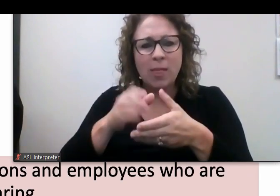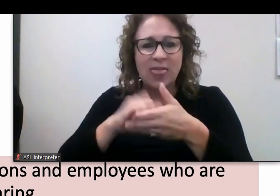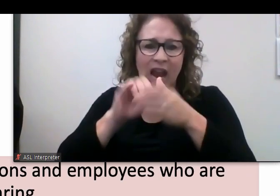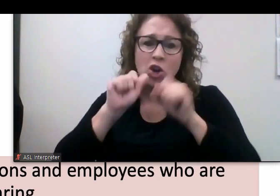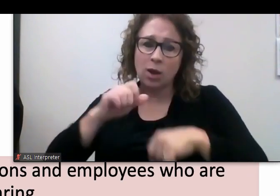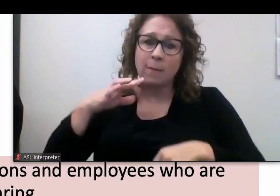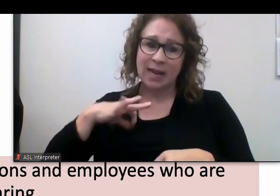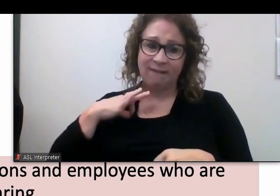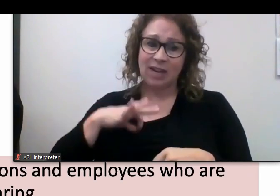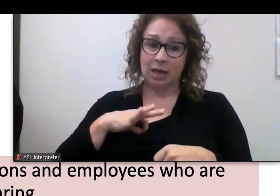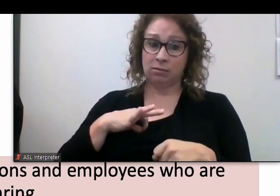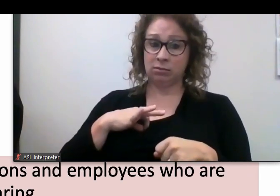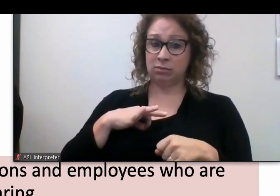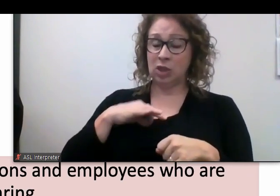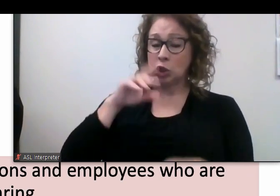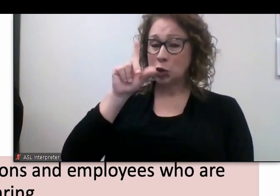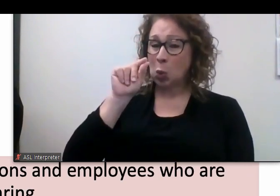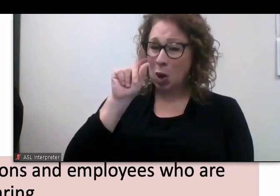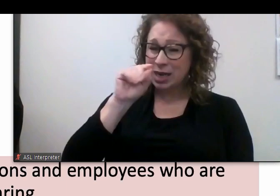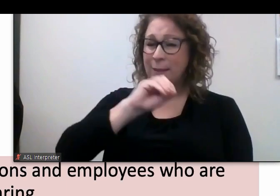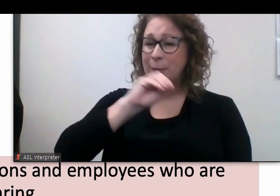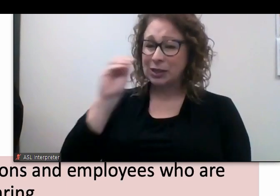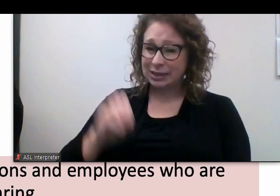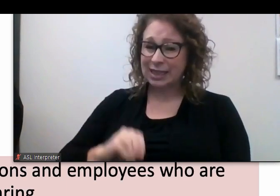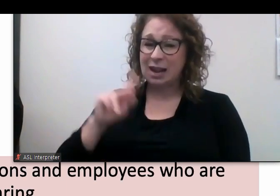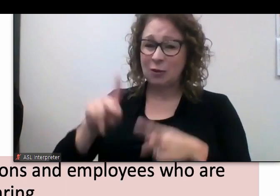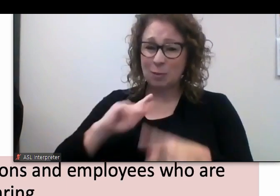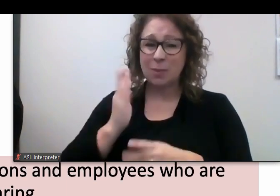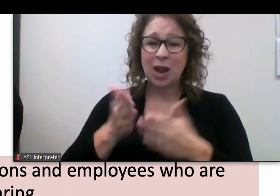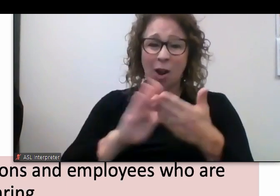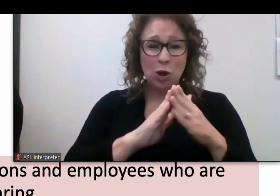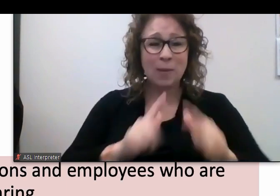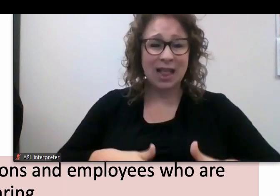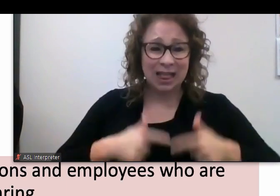As we said, twenty percent of people in our communities live with hearing loss.